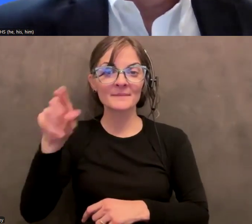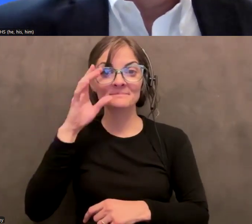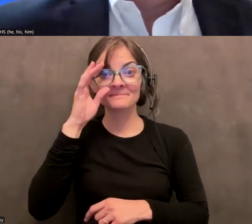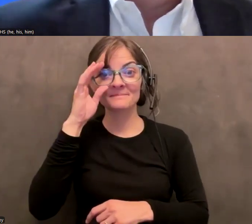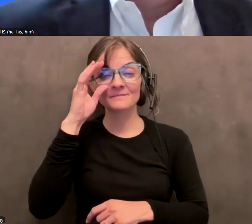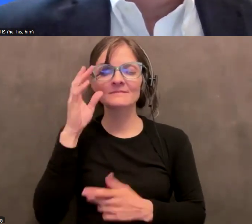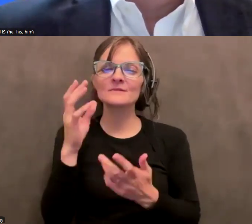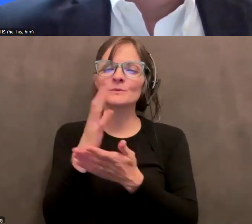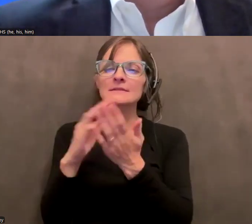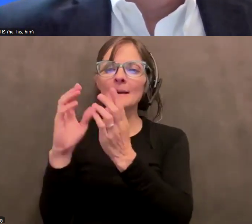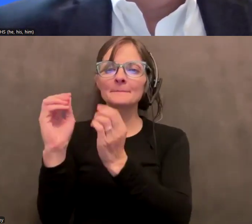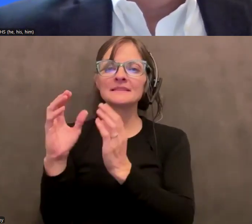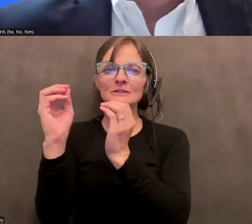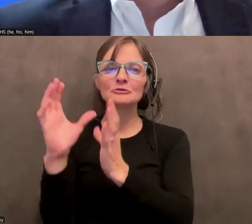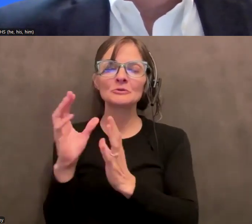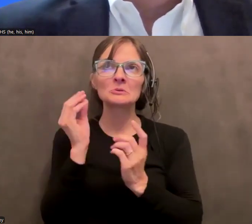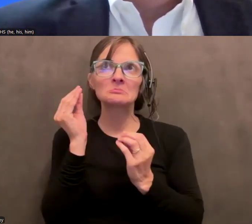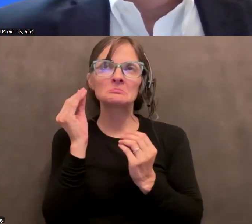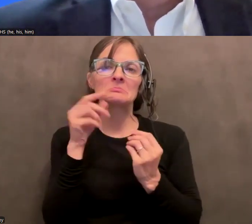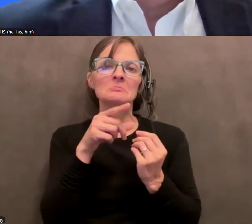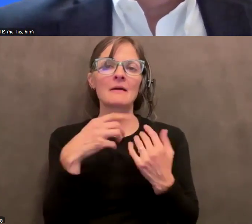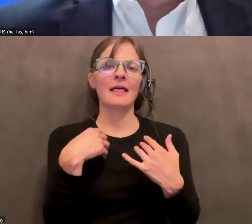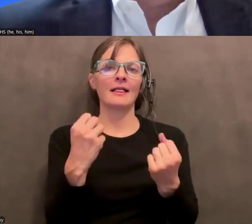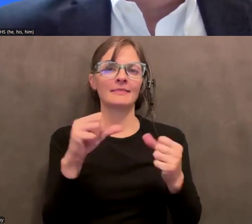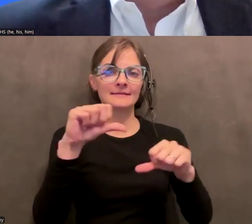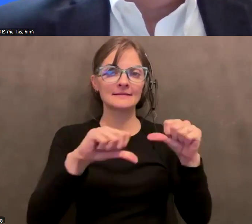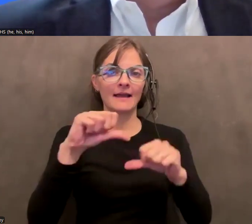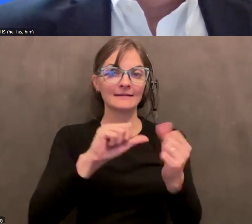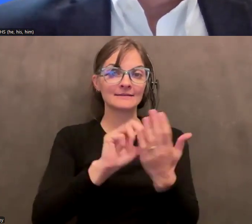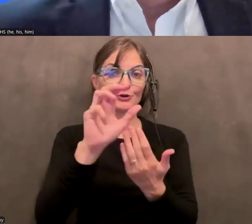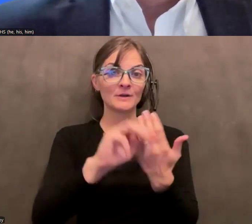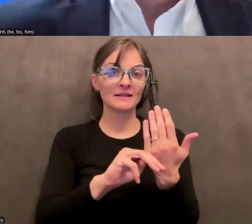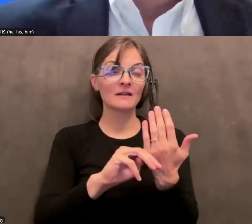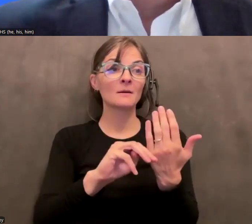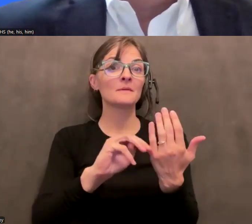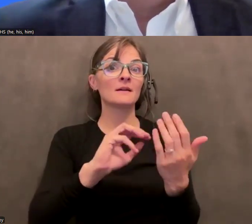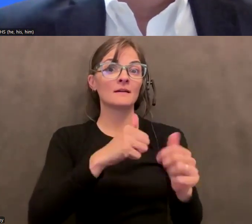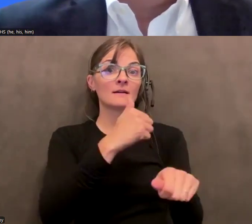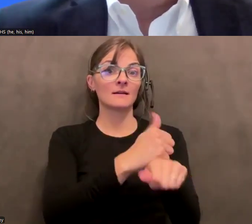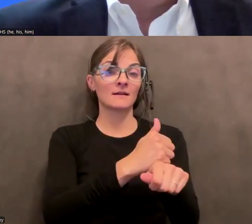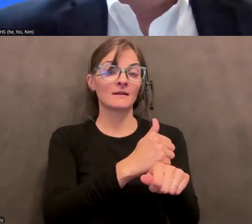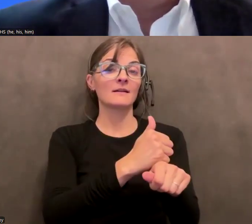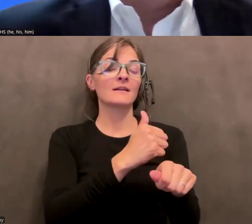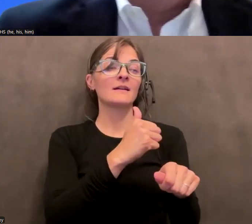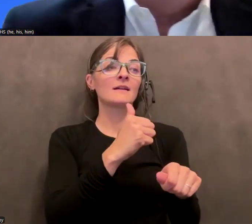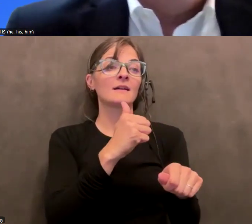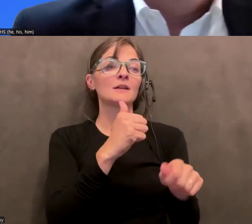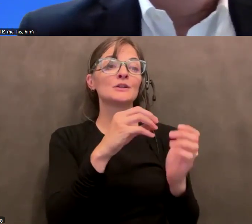of their health science curriculum. And if they have 10 students sign up and put their names, their school gets $250 per student,